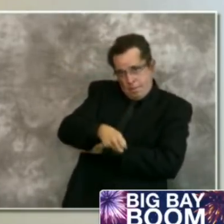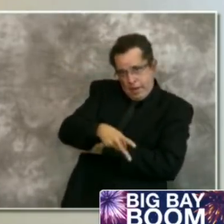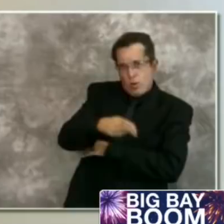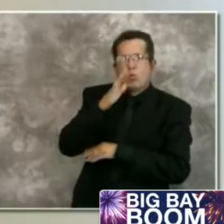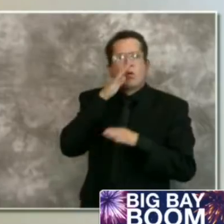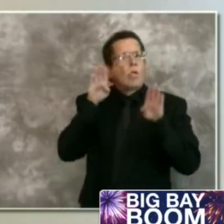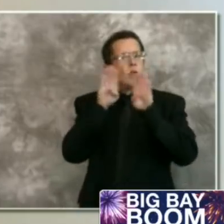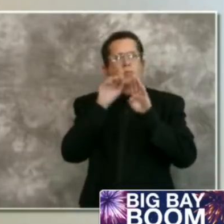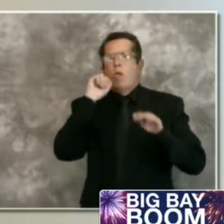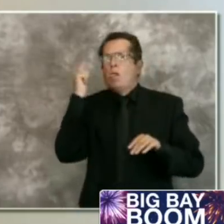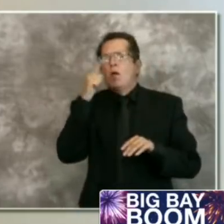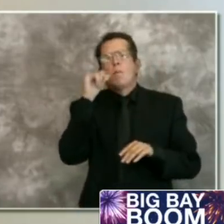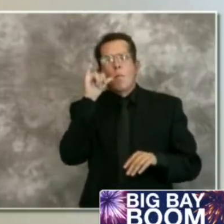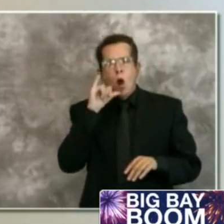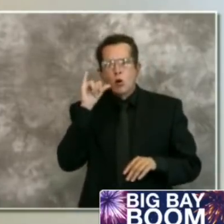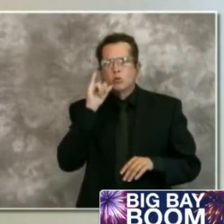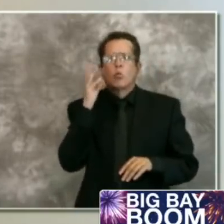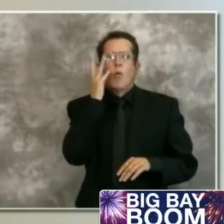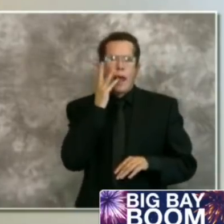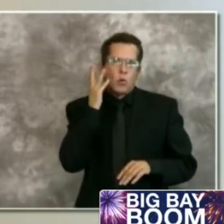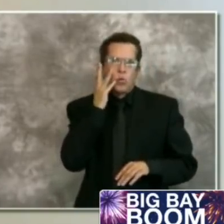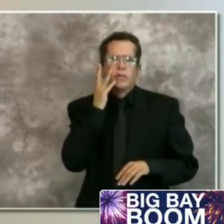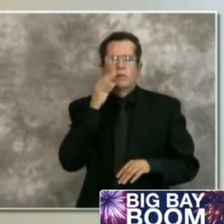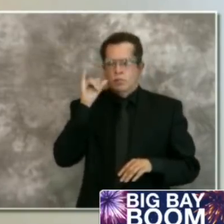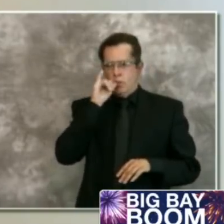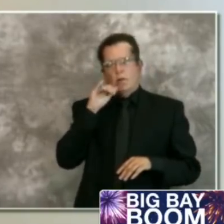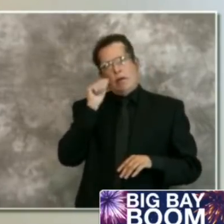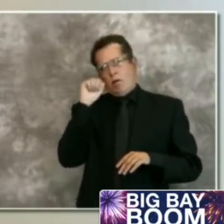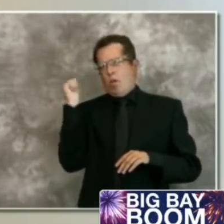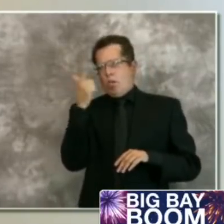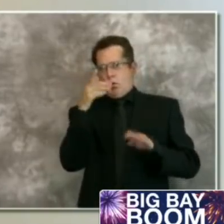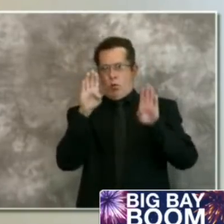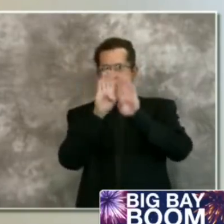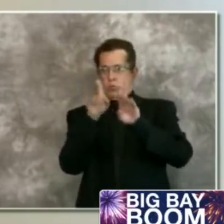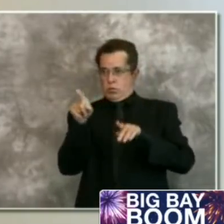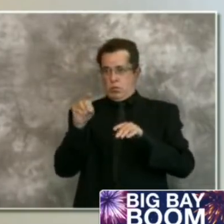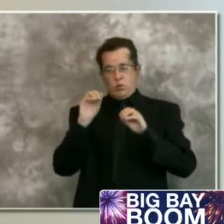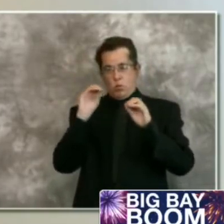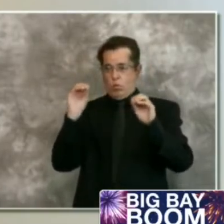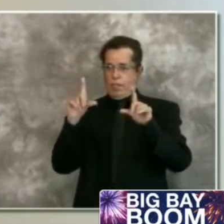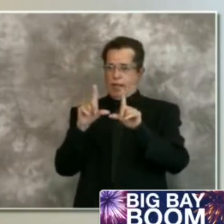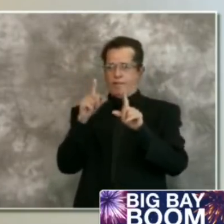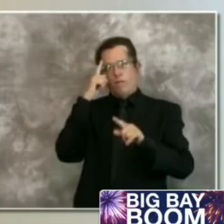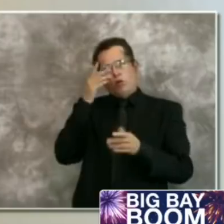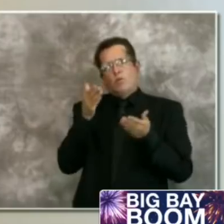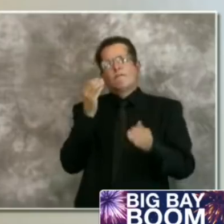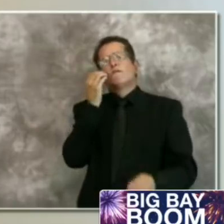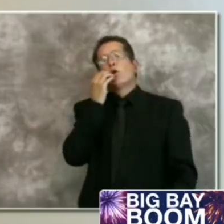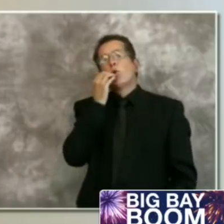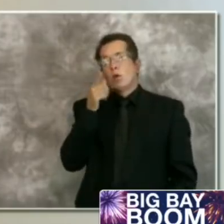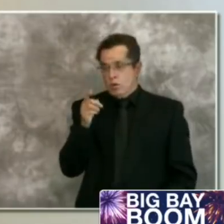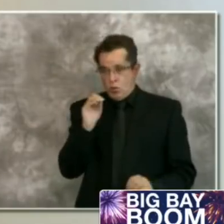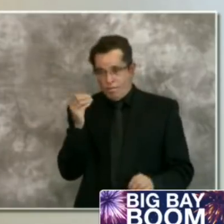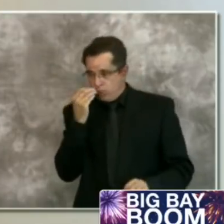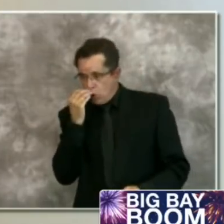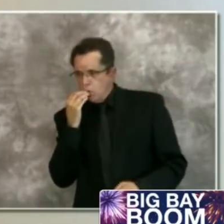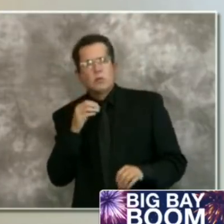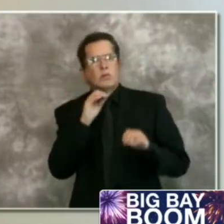STARTING THIS WEEK A SUPERVISOR MENTIONED GOING INTO EFFECT. MIDNIGHT TOMORROW WILL BE CLOSED TO ALL OUR WINERIES AND BREWERIES SAN